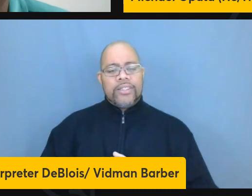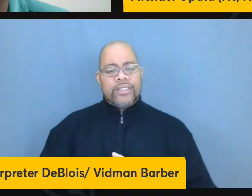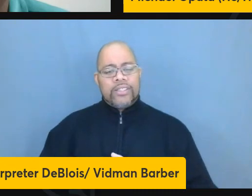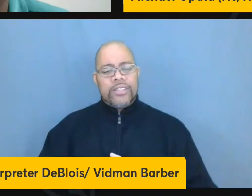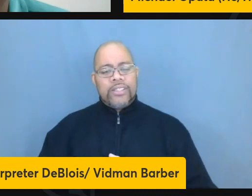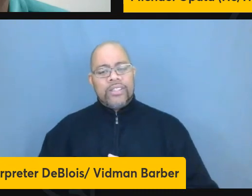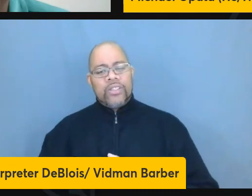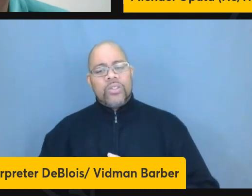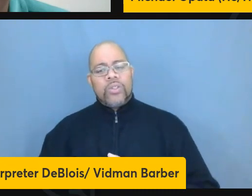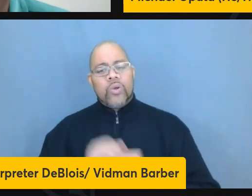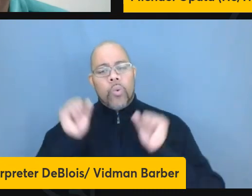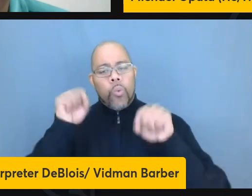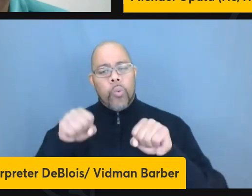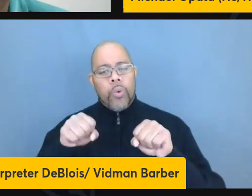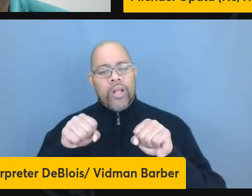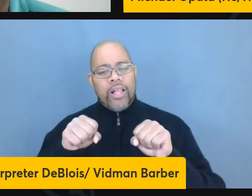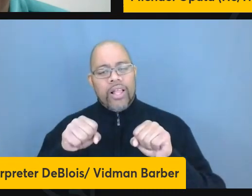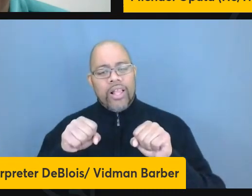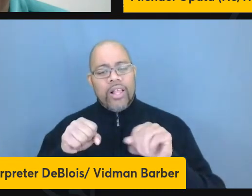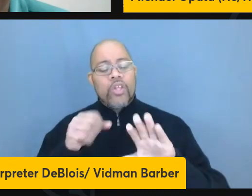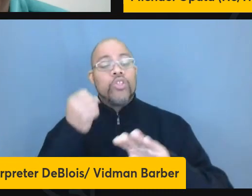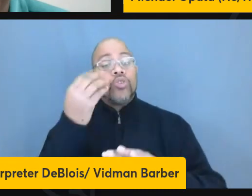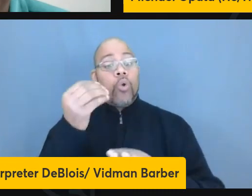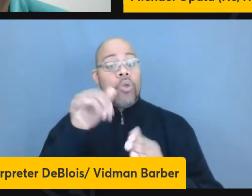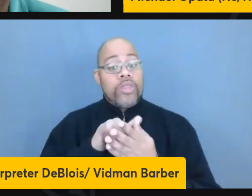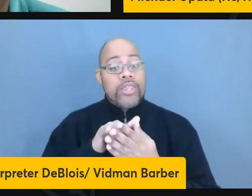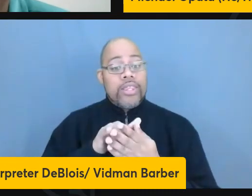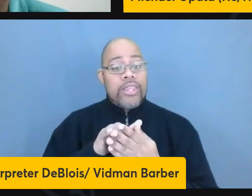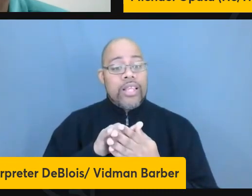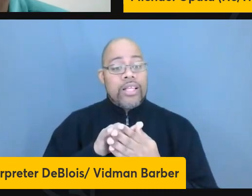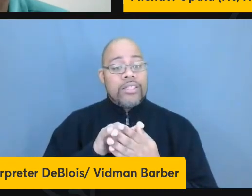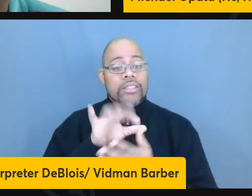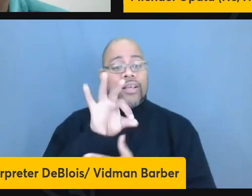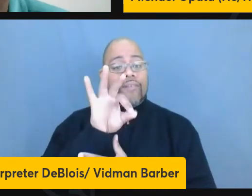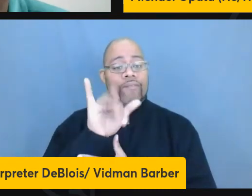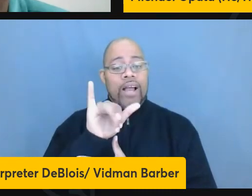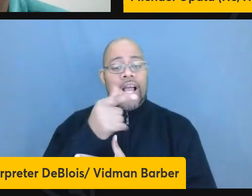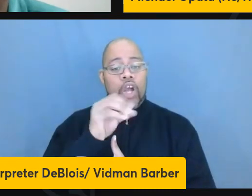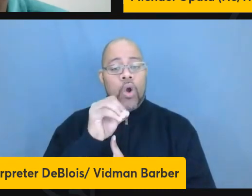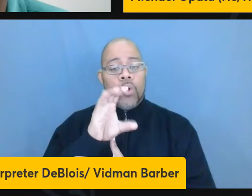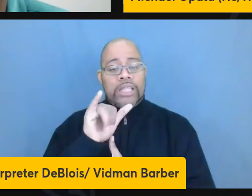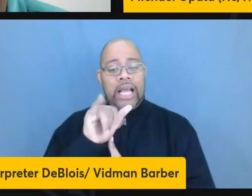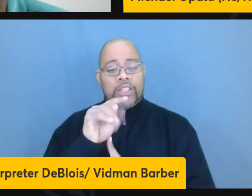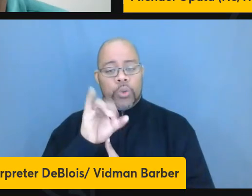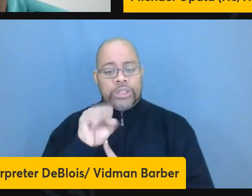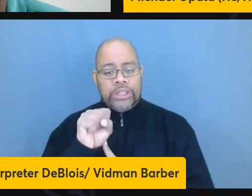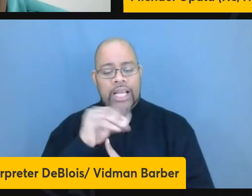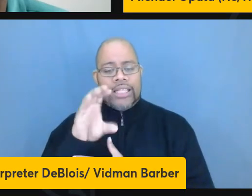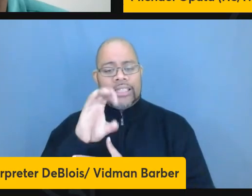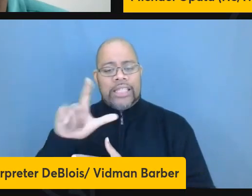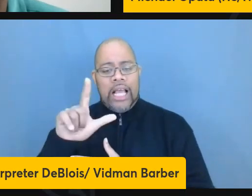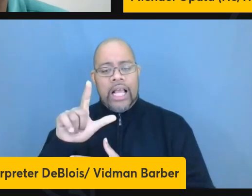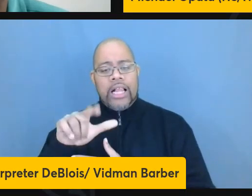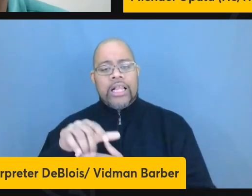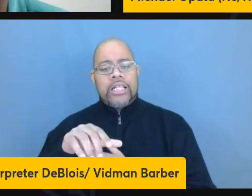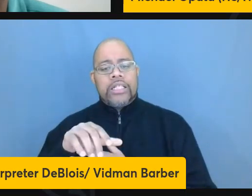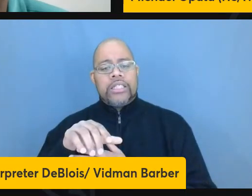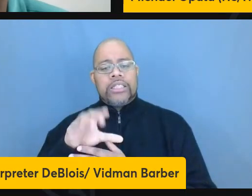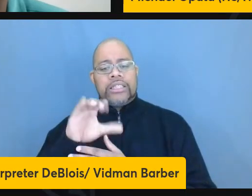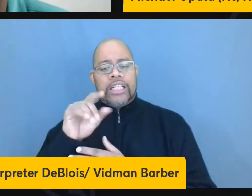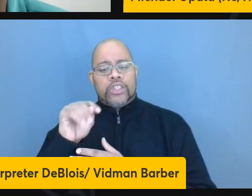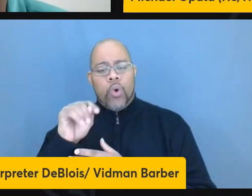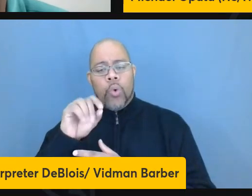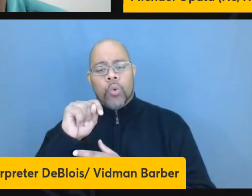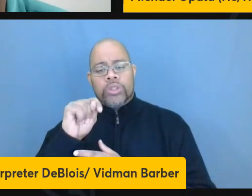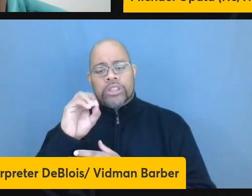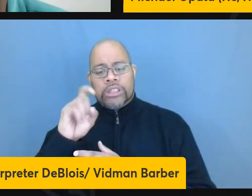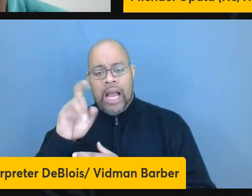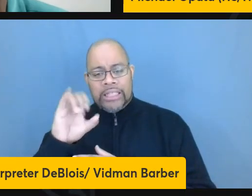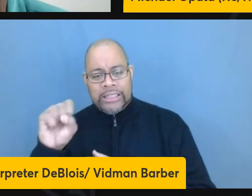can we can Yeah. So itself phagocytosis and cellular cytotoxicity that you're asking about, but I'm not really sure.